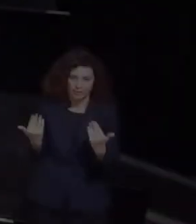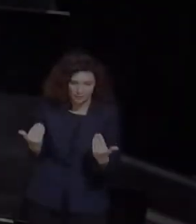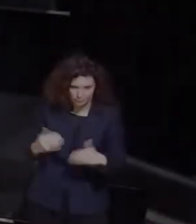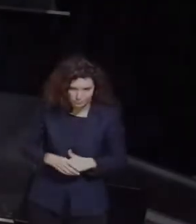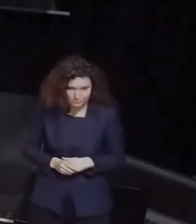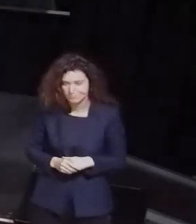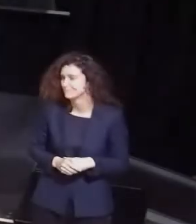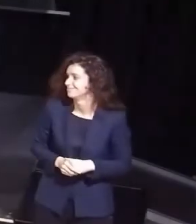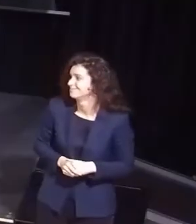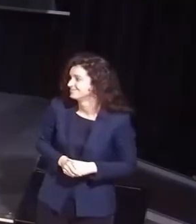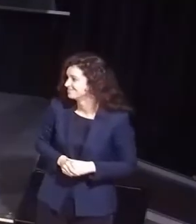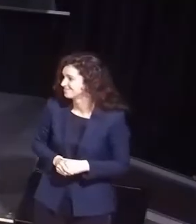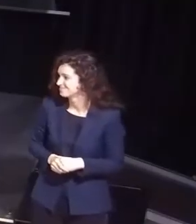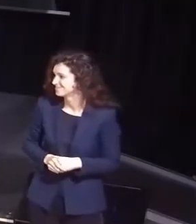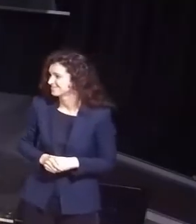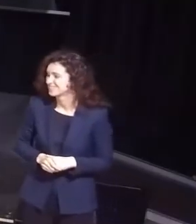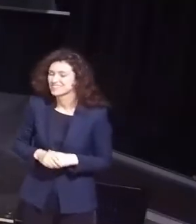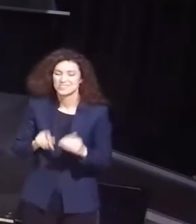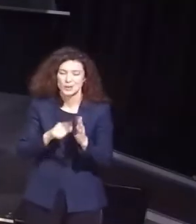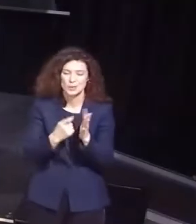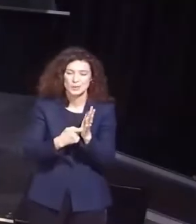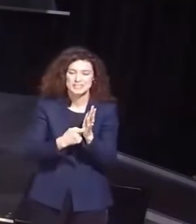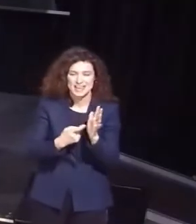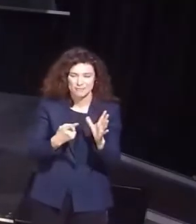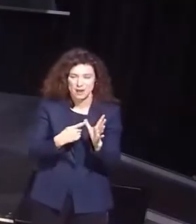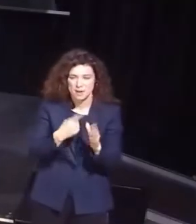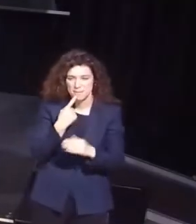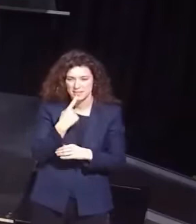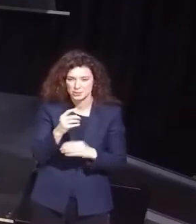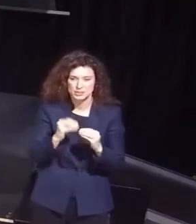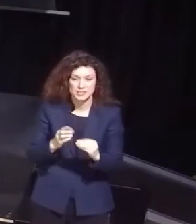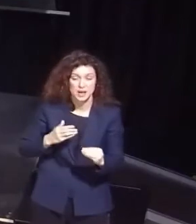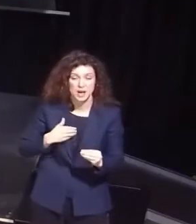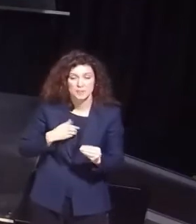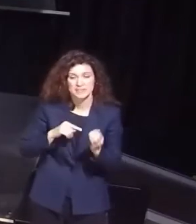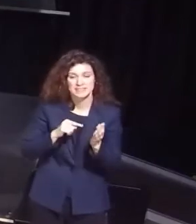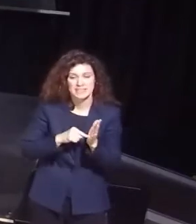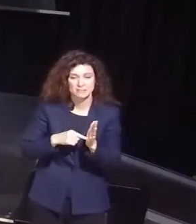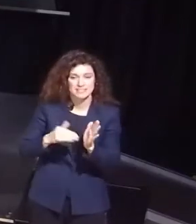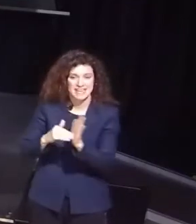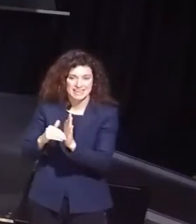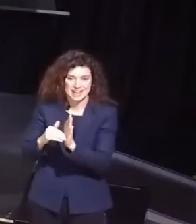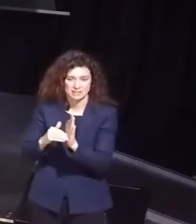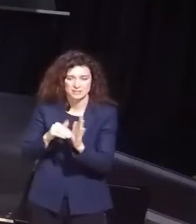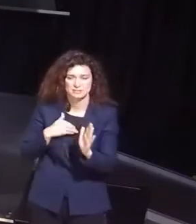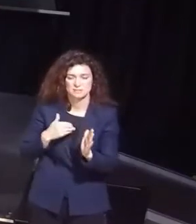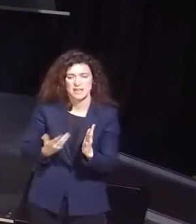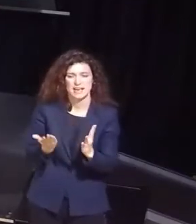As Tara mentioned, my name is Brannon Zahand, I am a senior gaming accessibility programme manager at Microsoft,